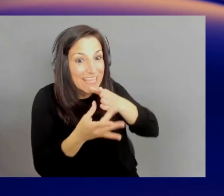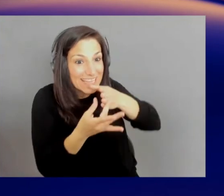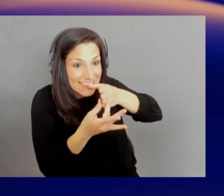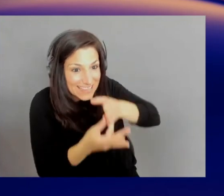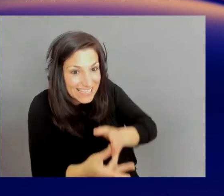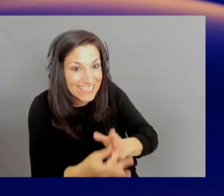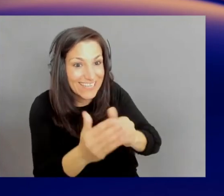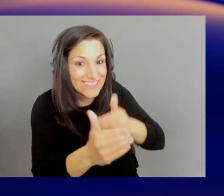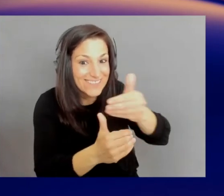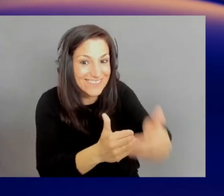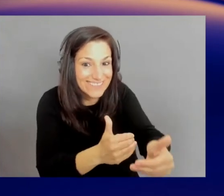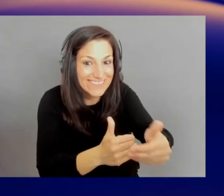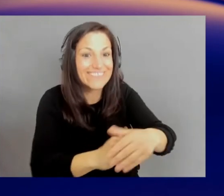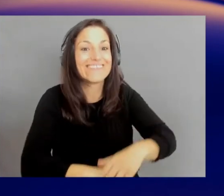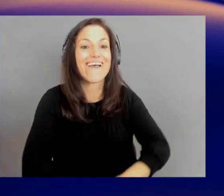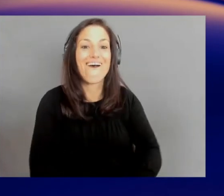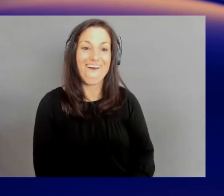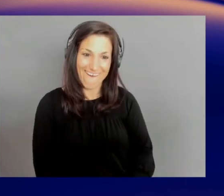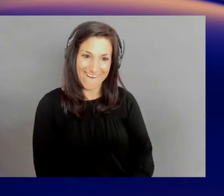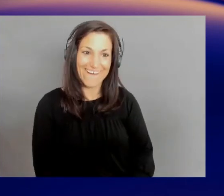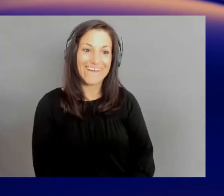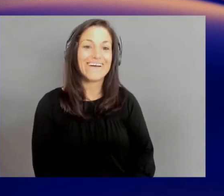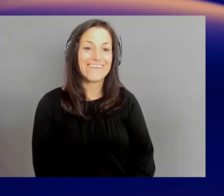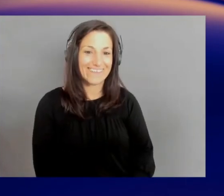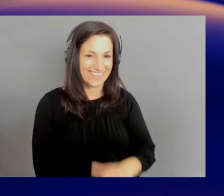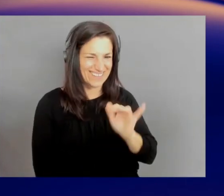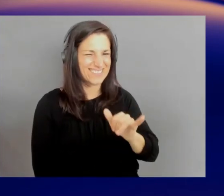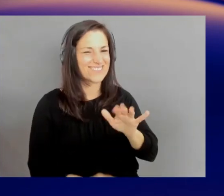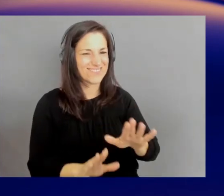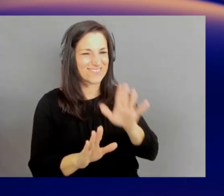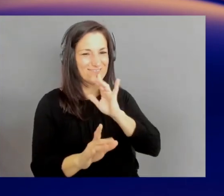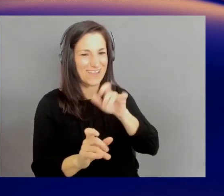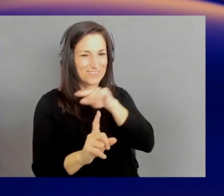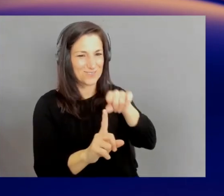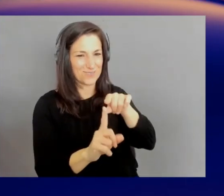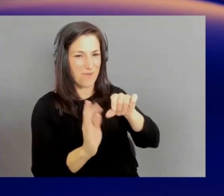So essentially, and that's a great thing to point out when you look at this pipeline that's executing